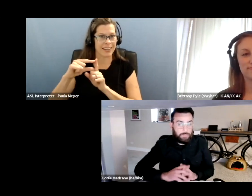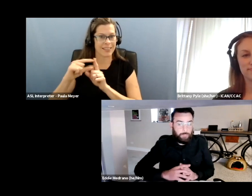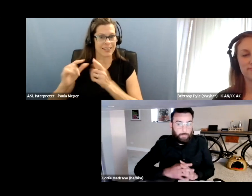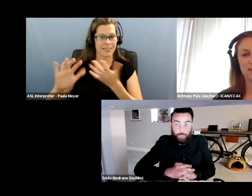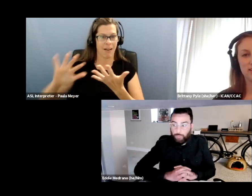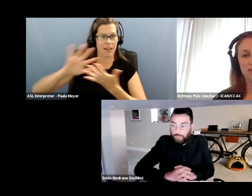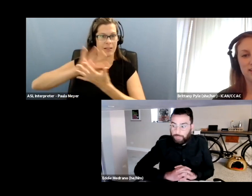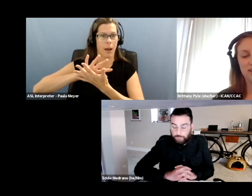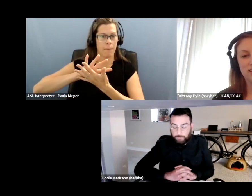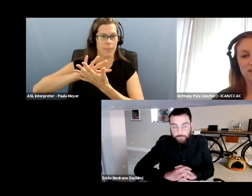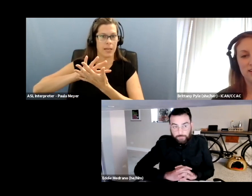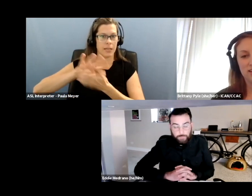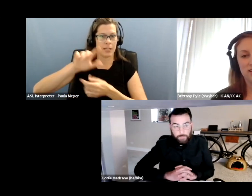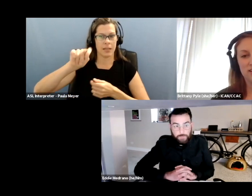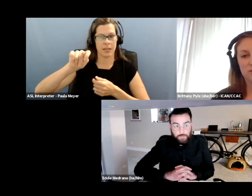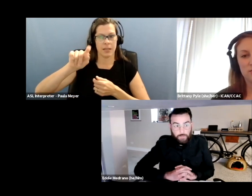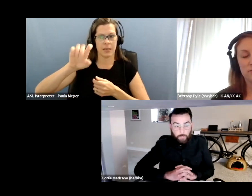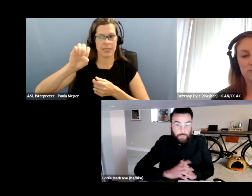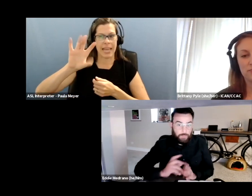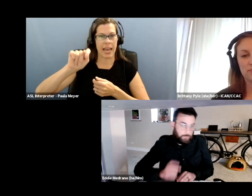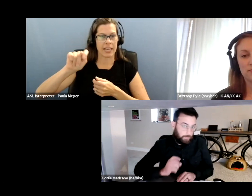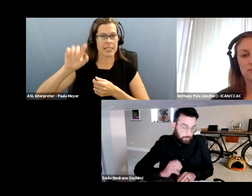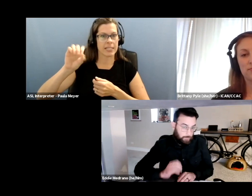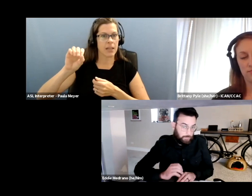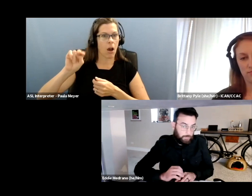pretty inexpensive solution, wireless solution,